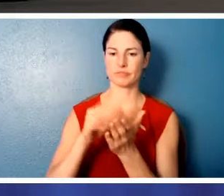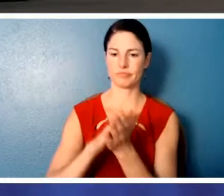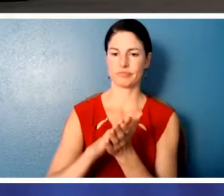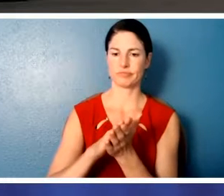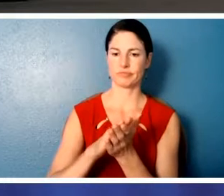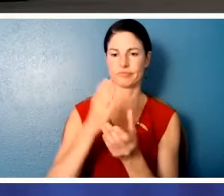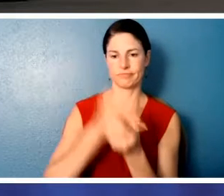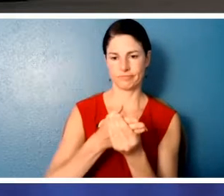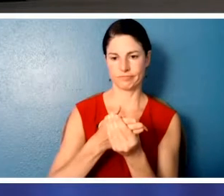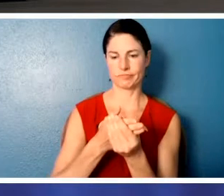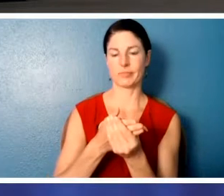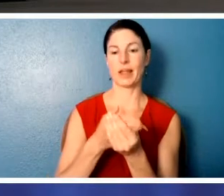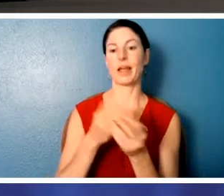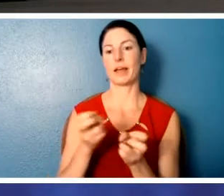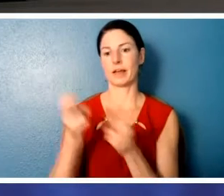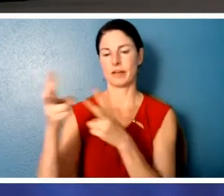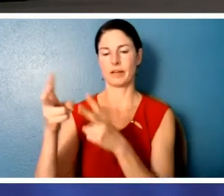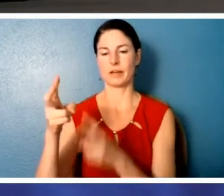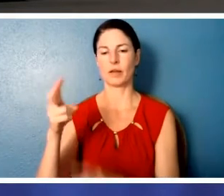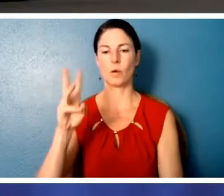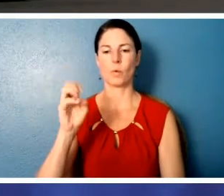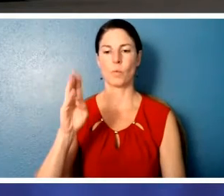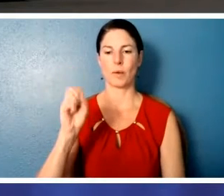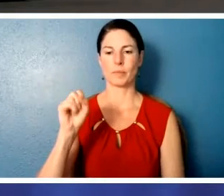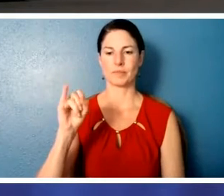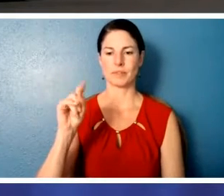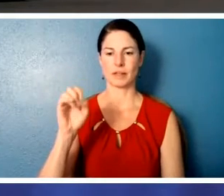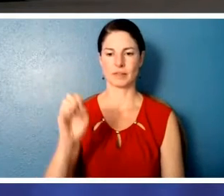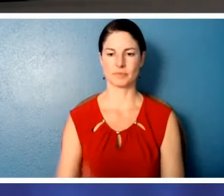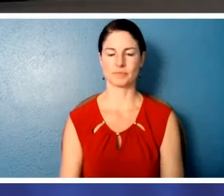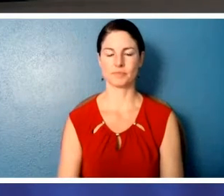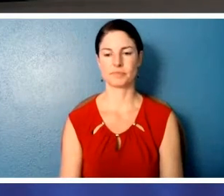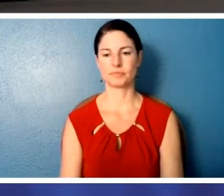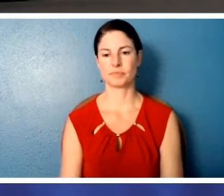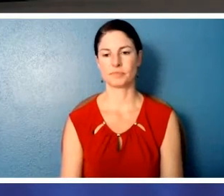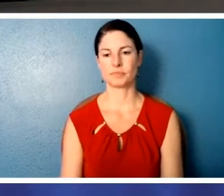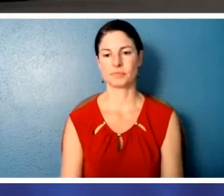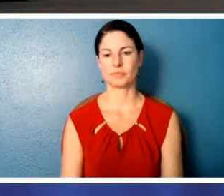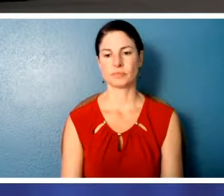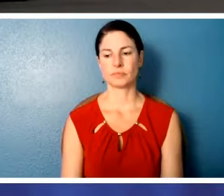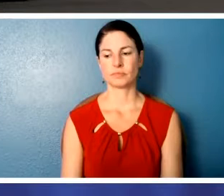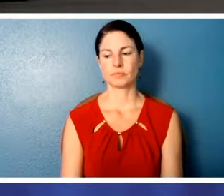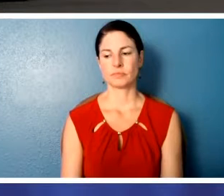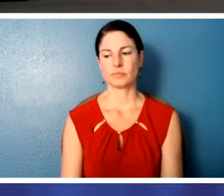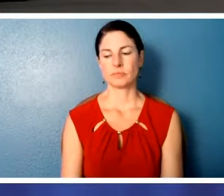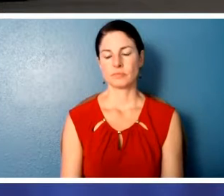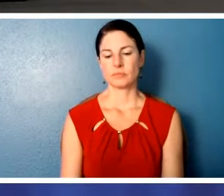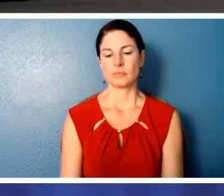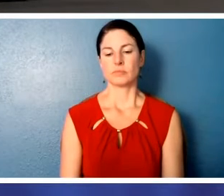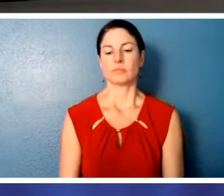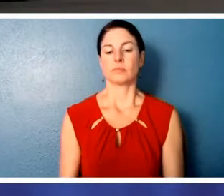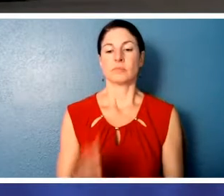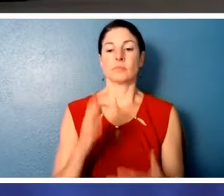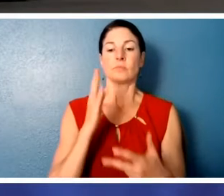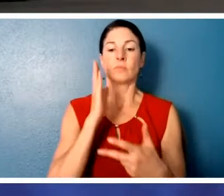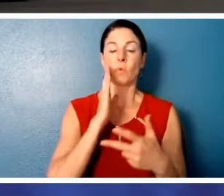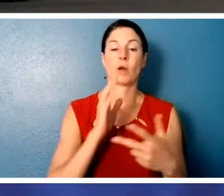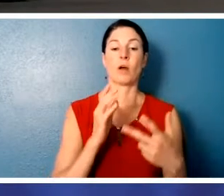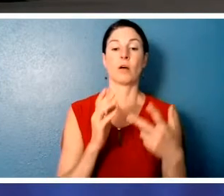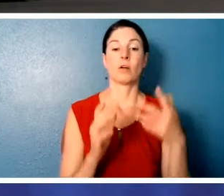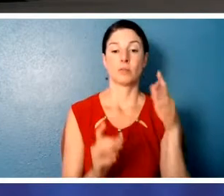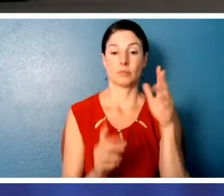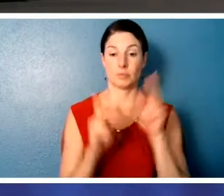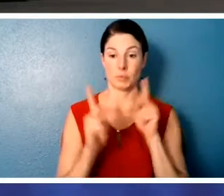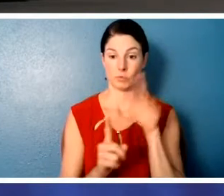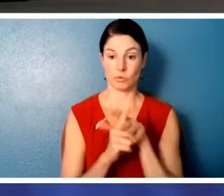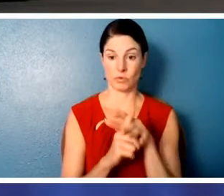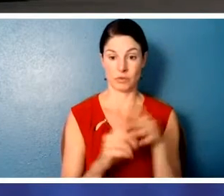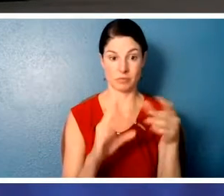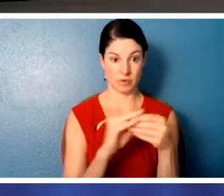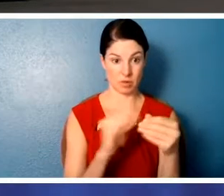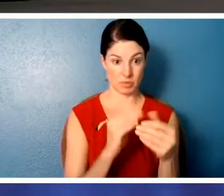We will start with in person comments first then move to the phone line, and then the zoom Q amp a and then we will circle through until there are no more public comments.